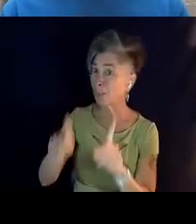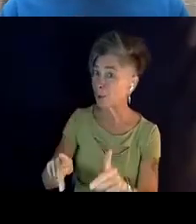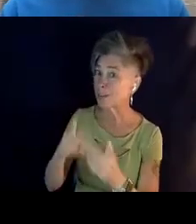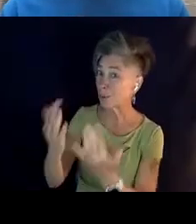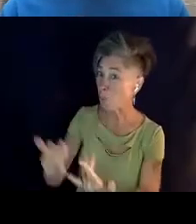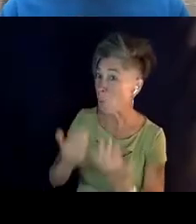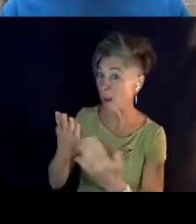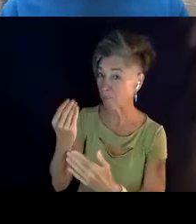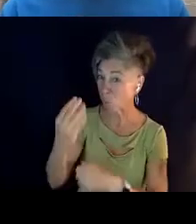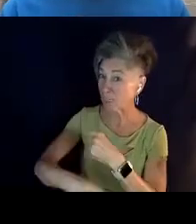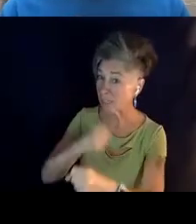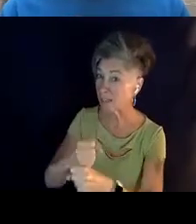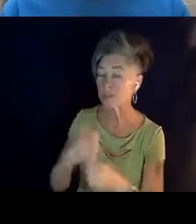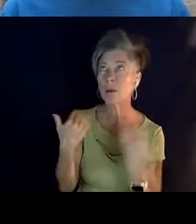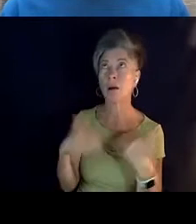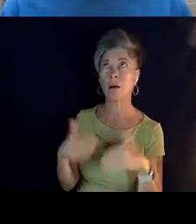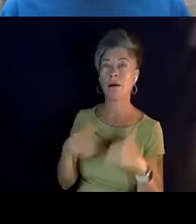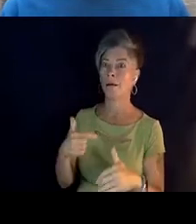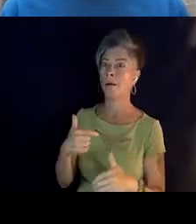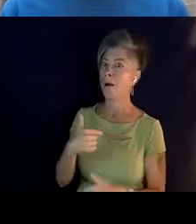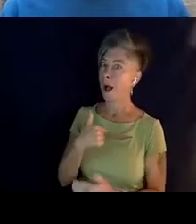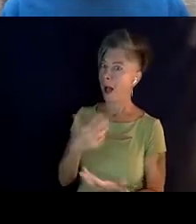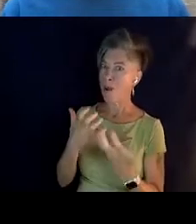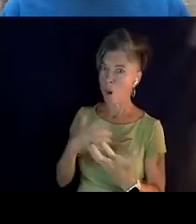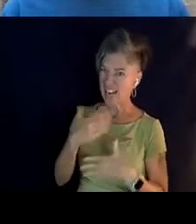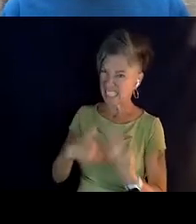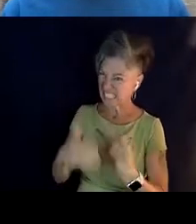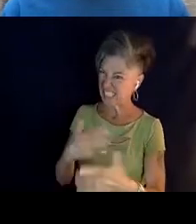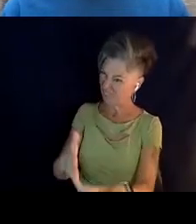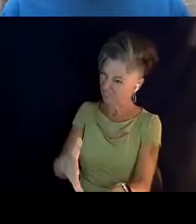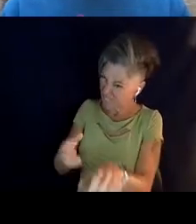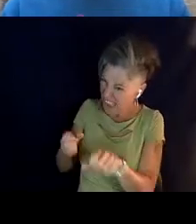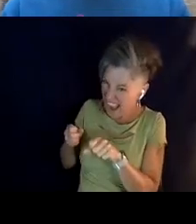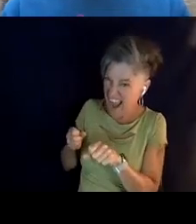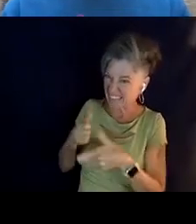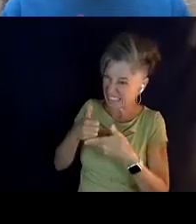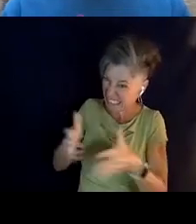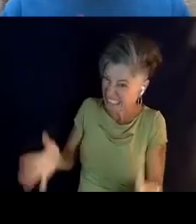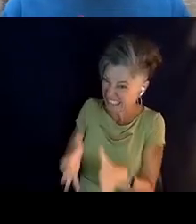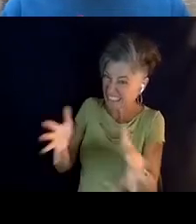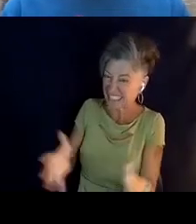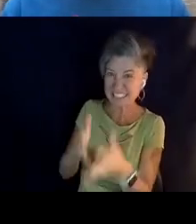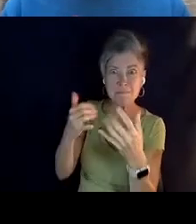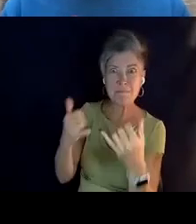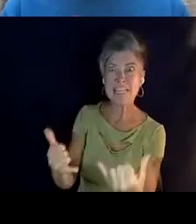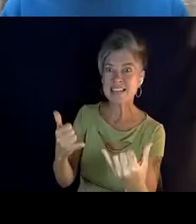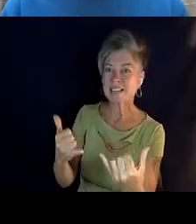I wanted things to go fast and be changed, you know, immediately, but there's nothing like the tincture of time.